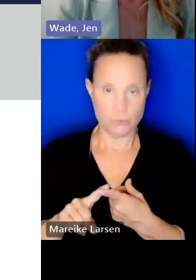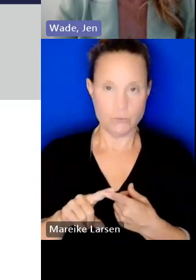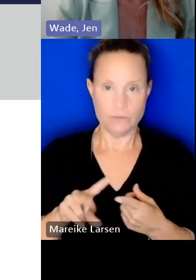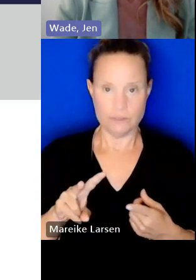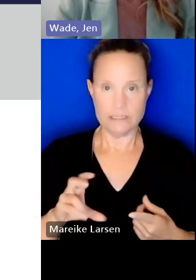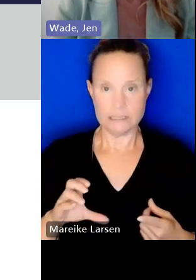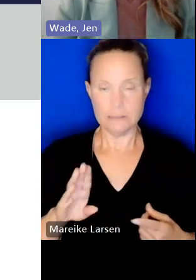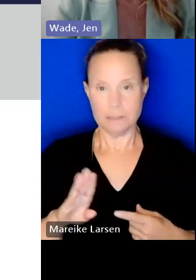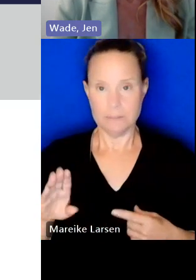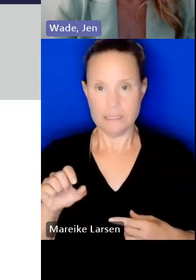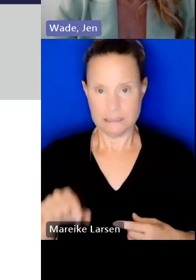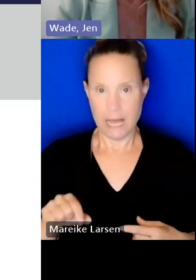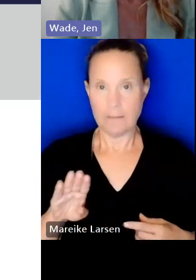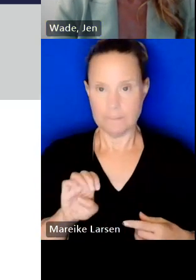Vcbb bead Vermont Gov.